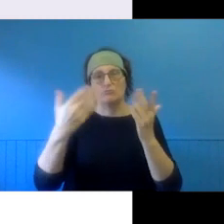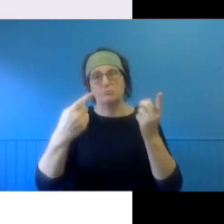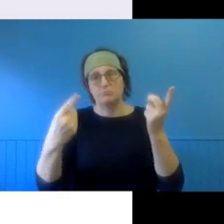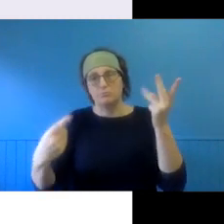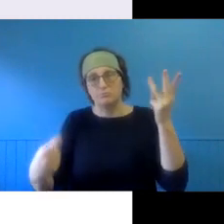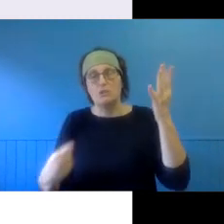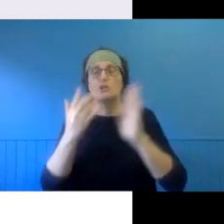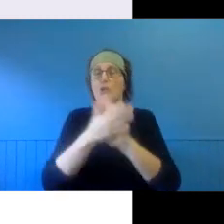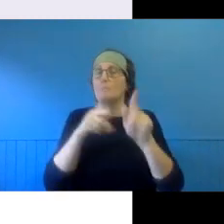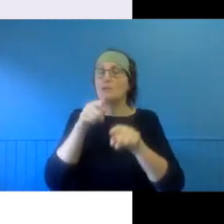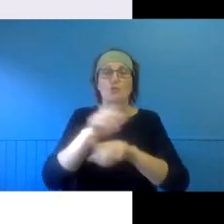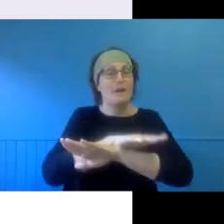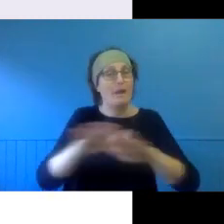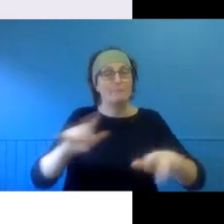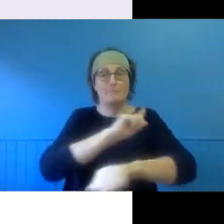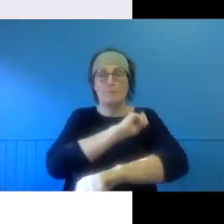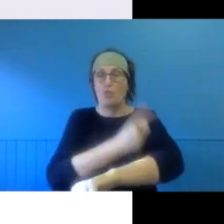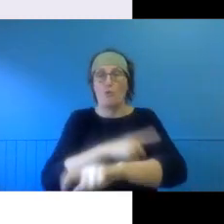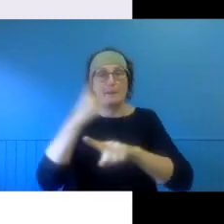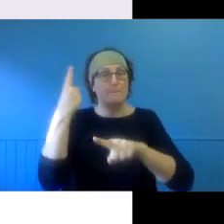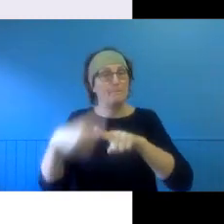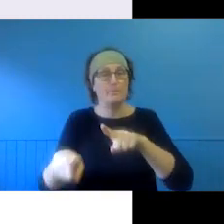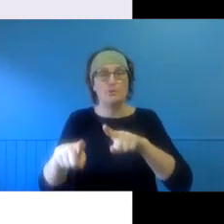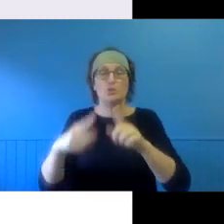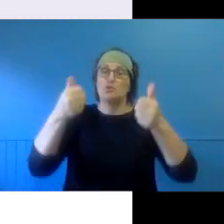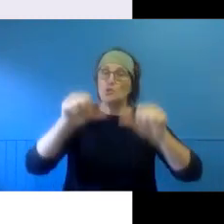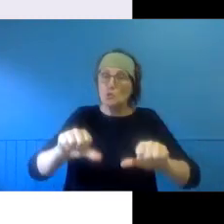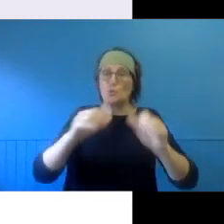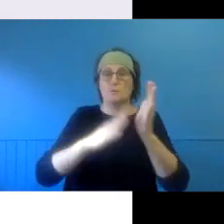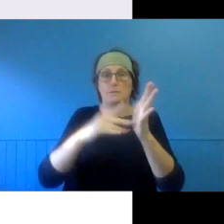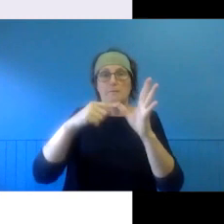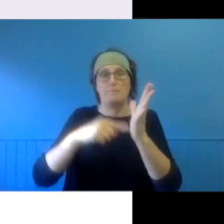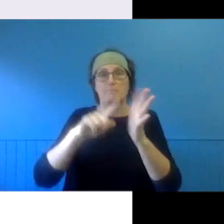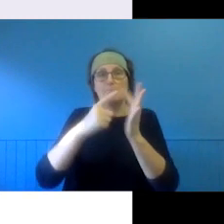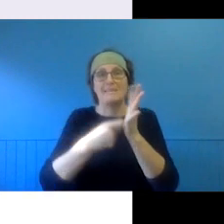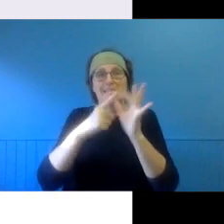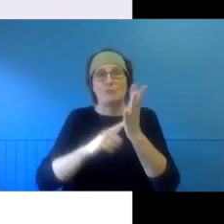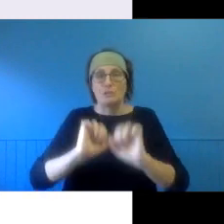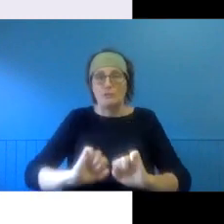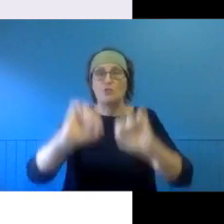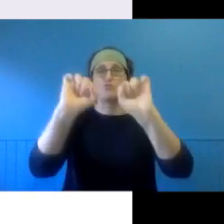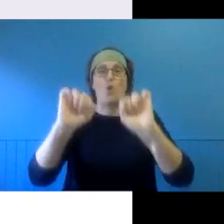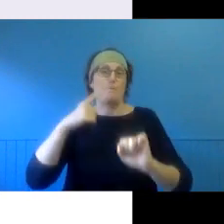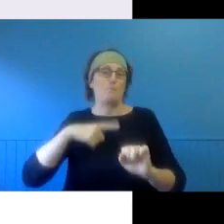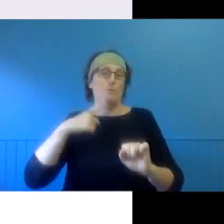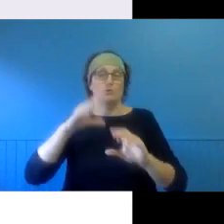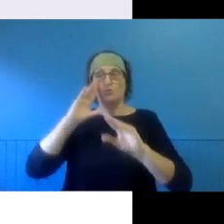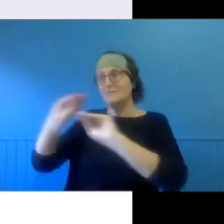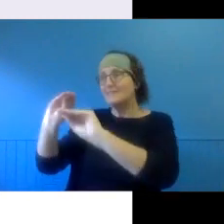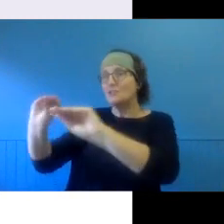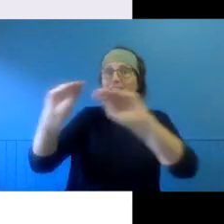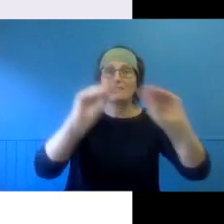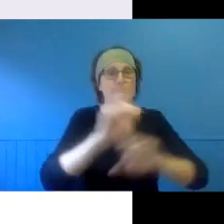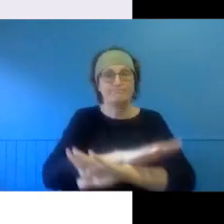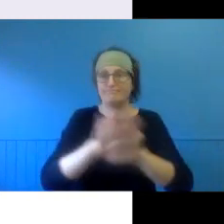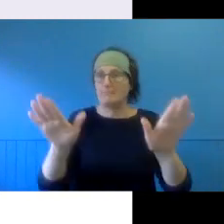cannot use these works for the teaching of others. They're just